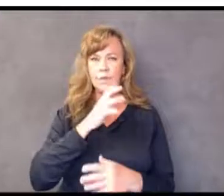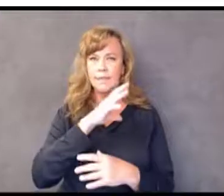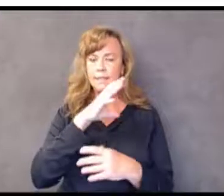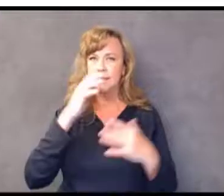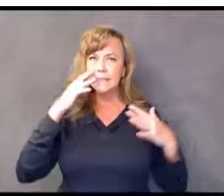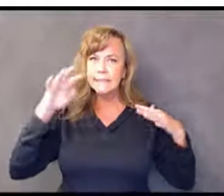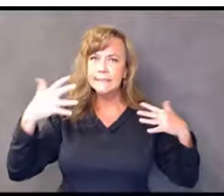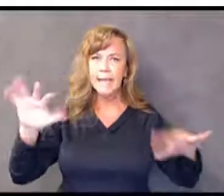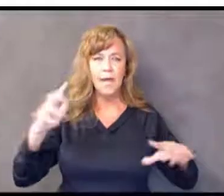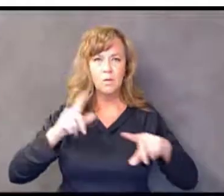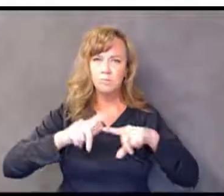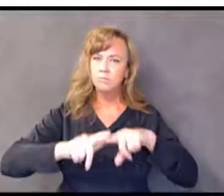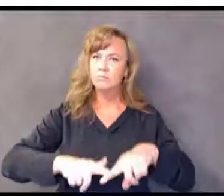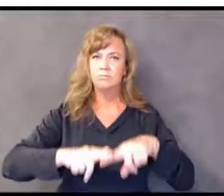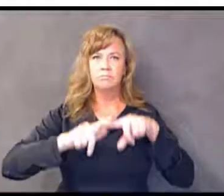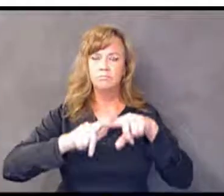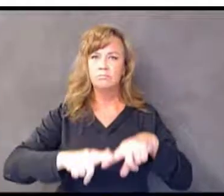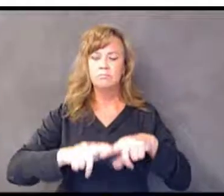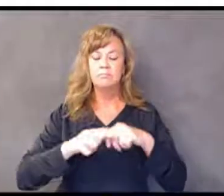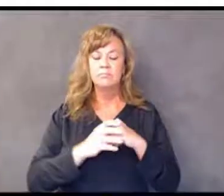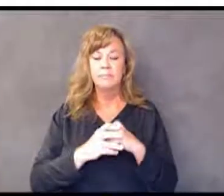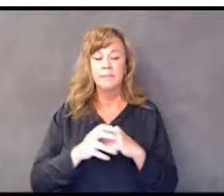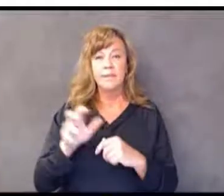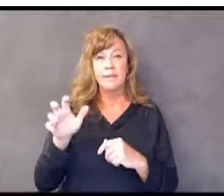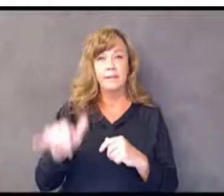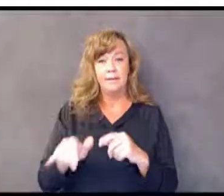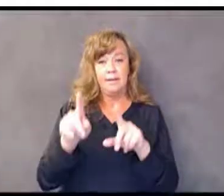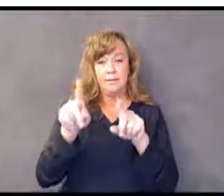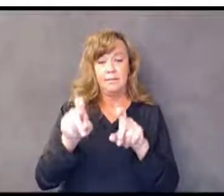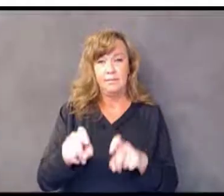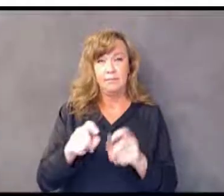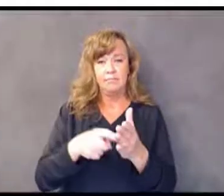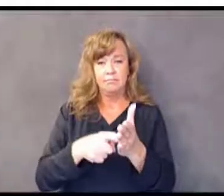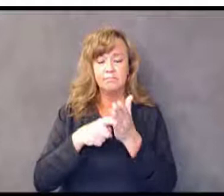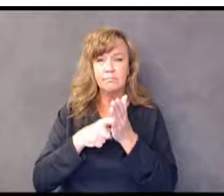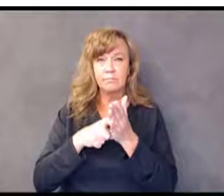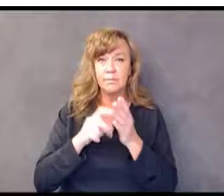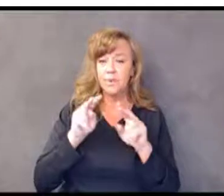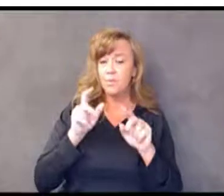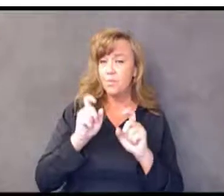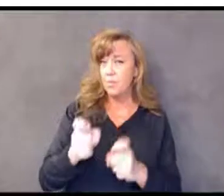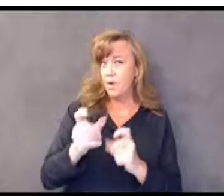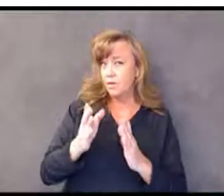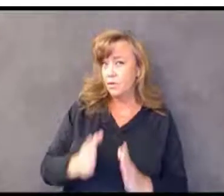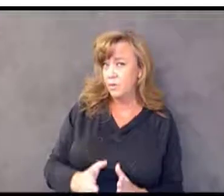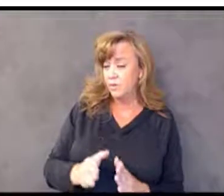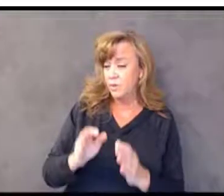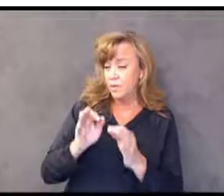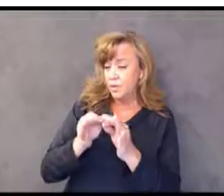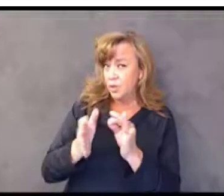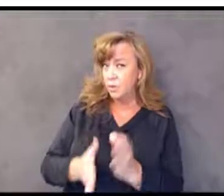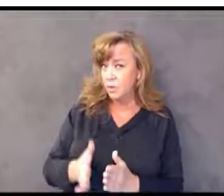This subtest will require the proctor, or interpreter, to understand the allowable accommodations